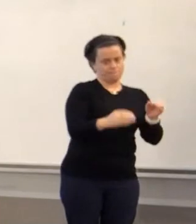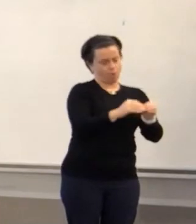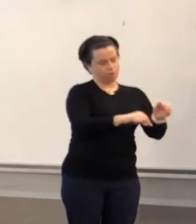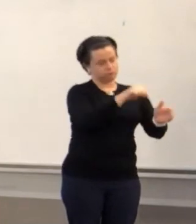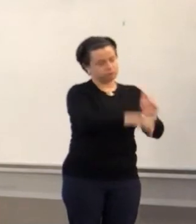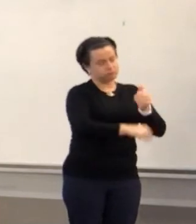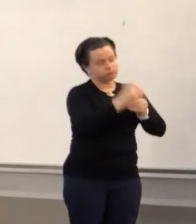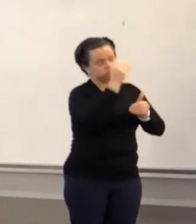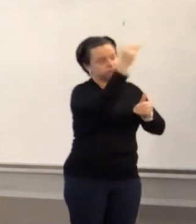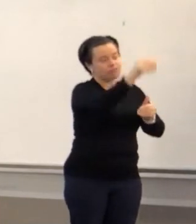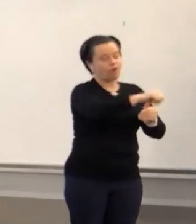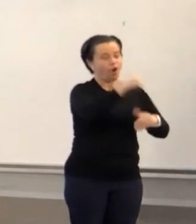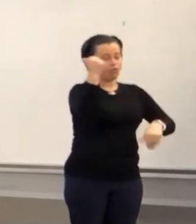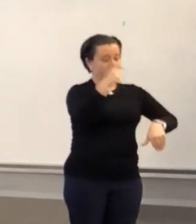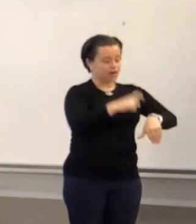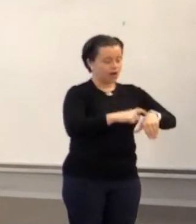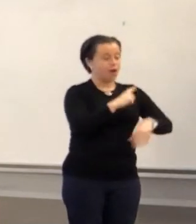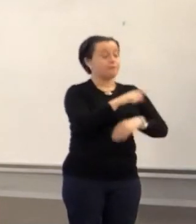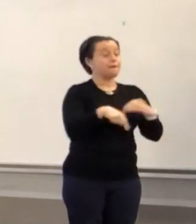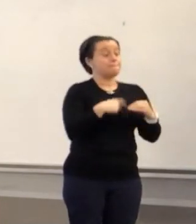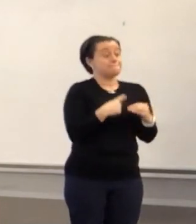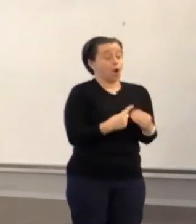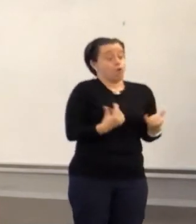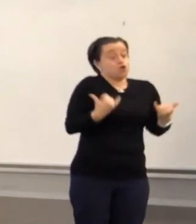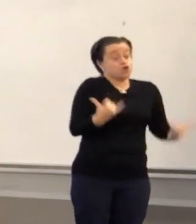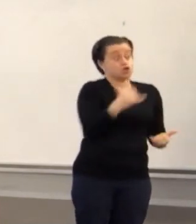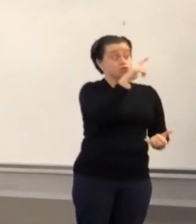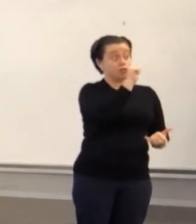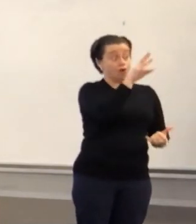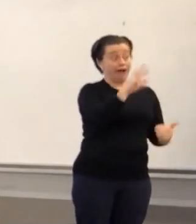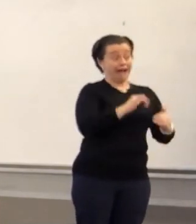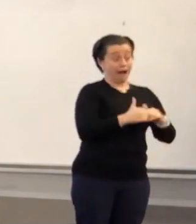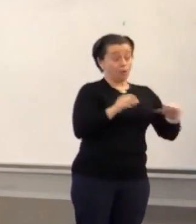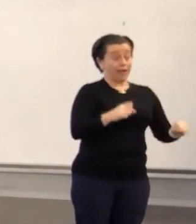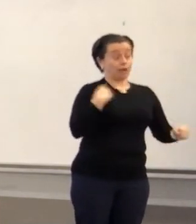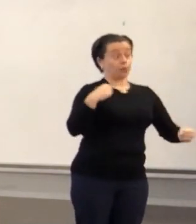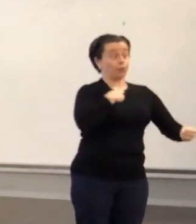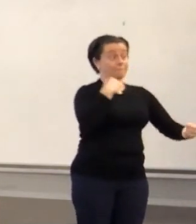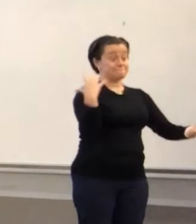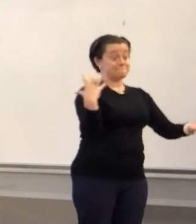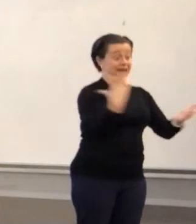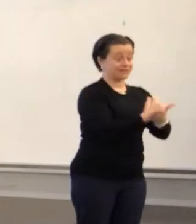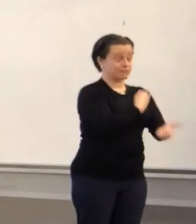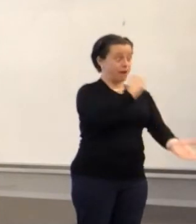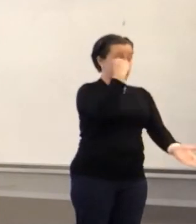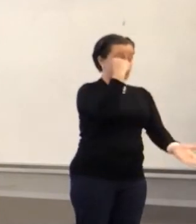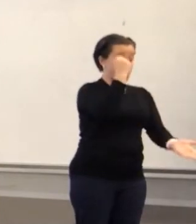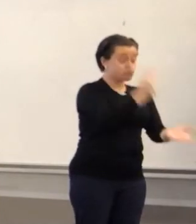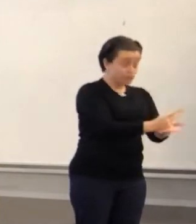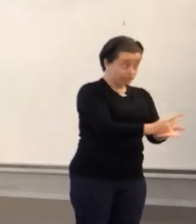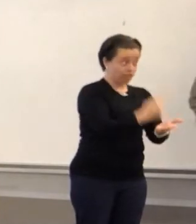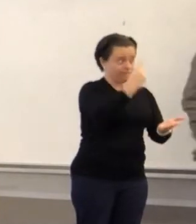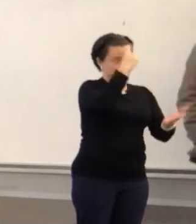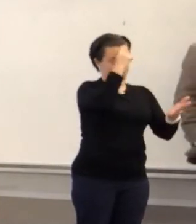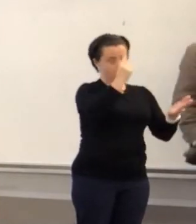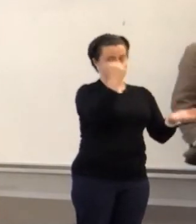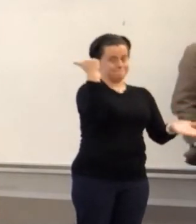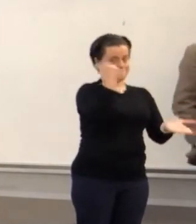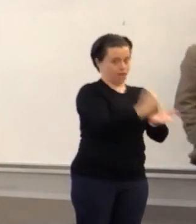that would cover this kind of innovation and maximize the likelihood of those patents getting granted but the bigger conversation is what can we do